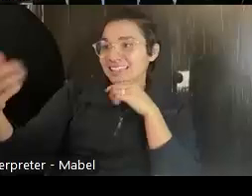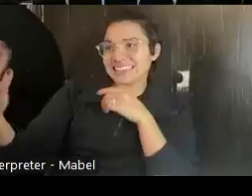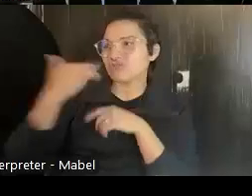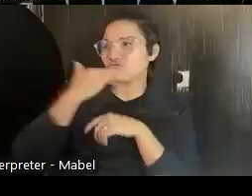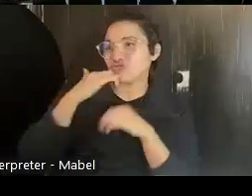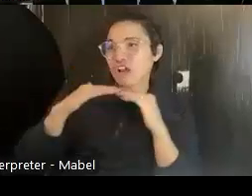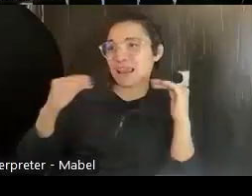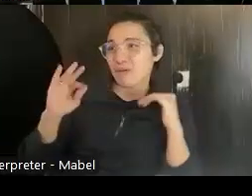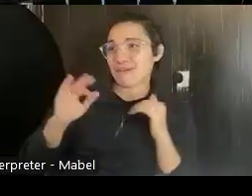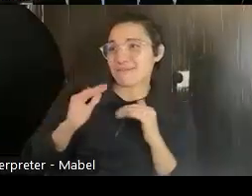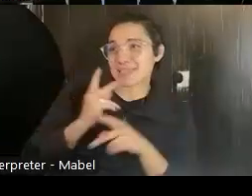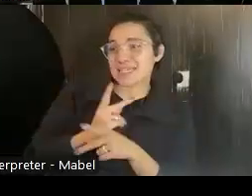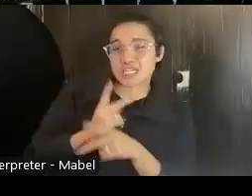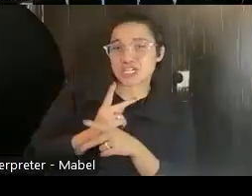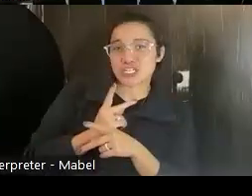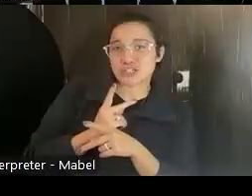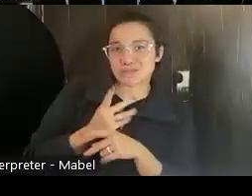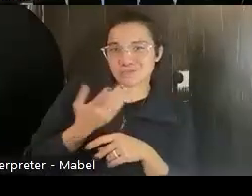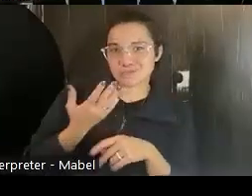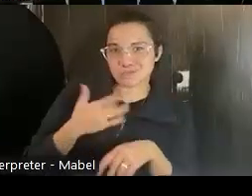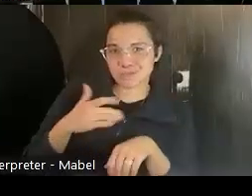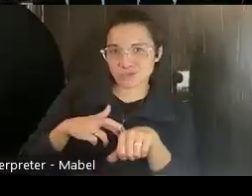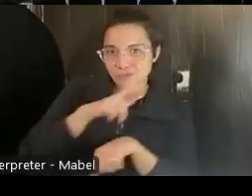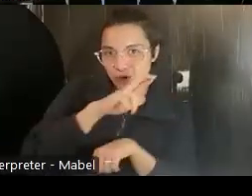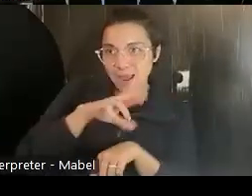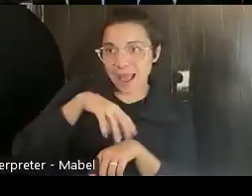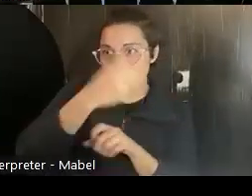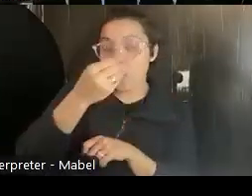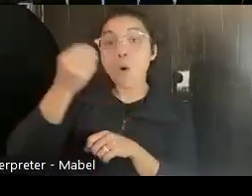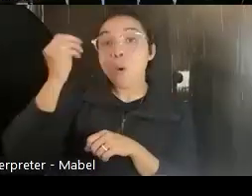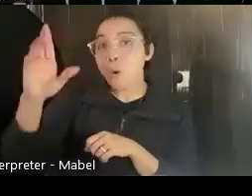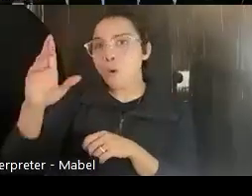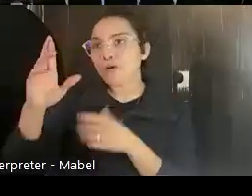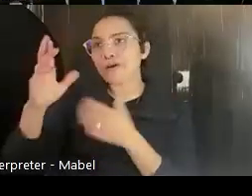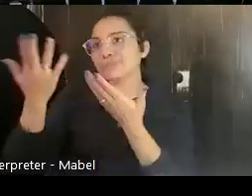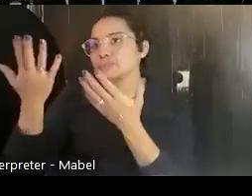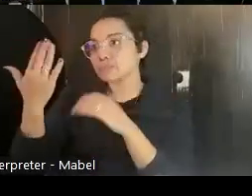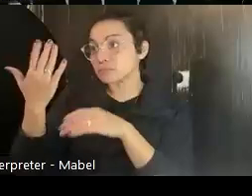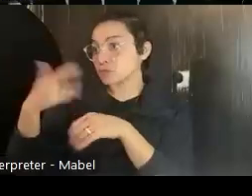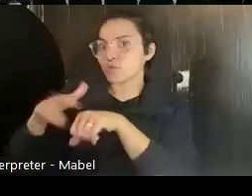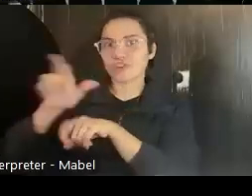when we've done our tours and gone to speak with other organizations about uh referrals to them or